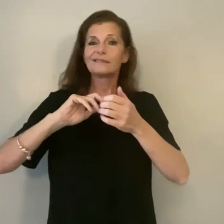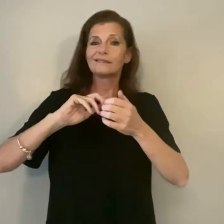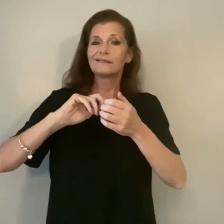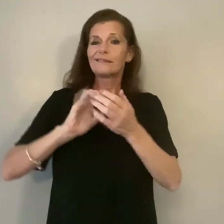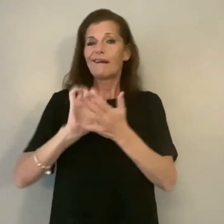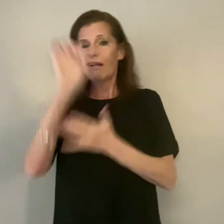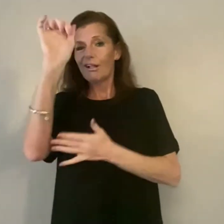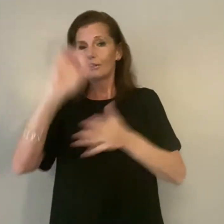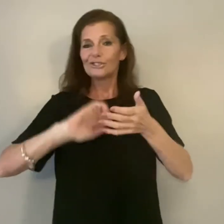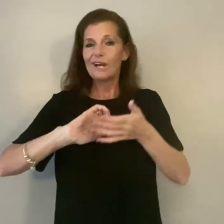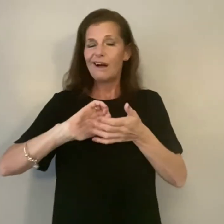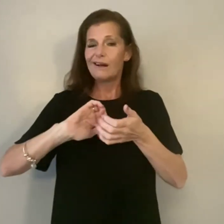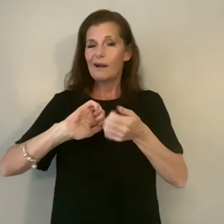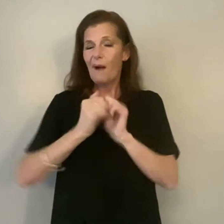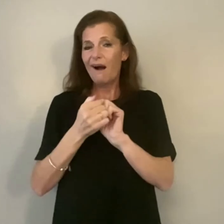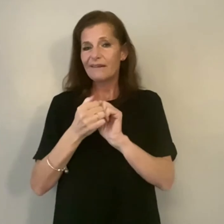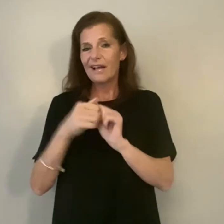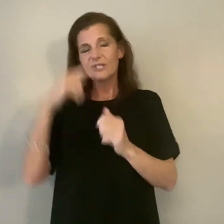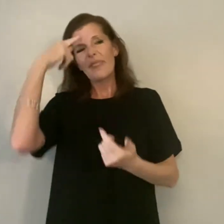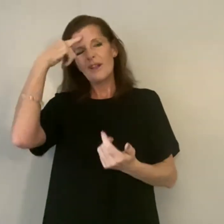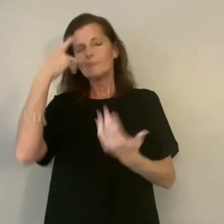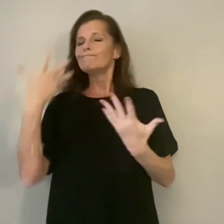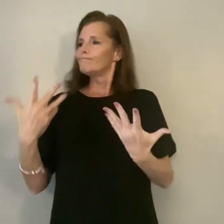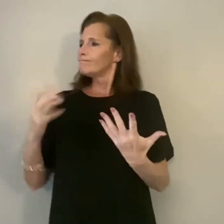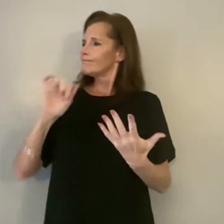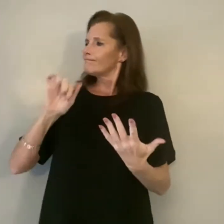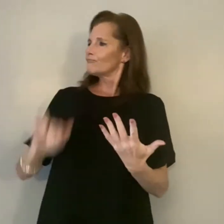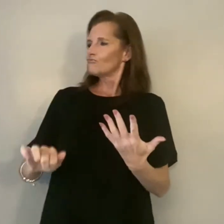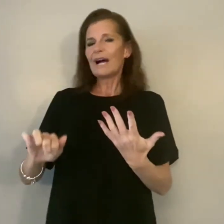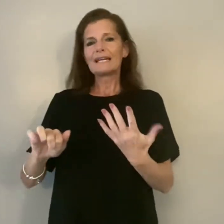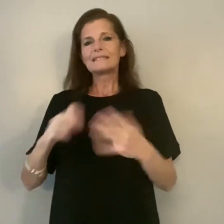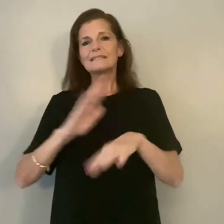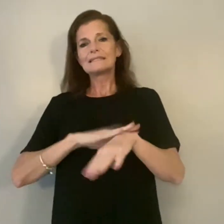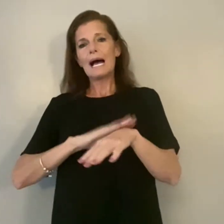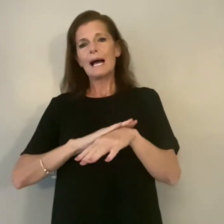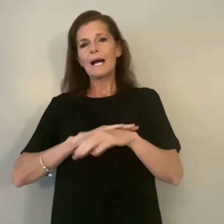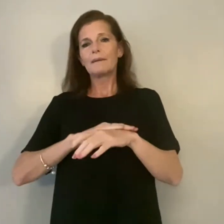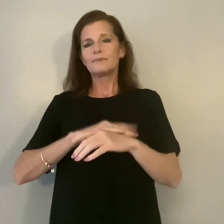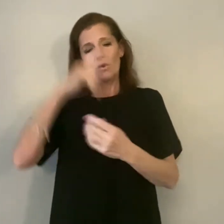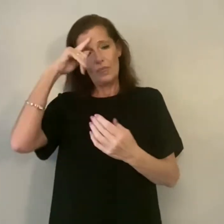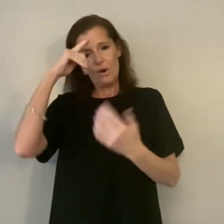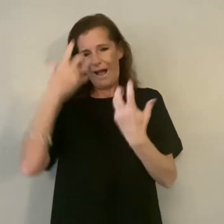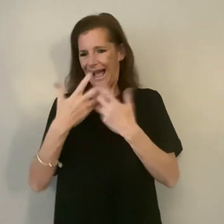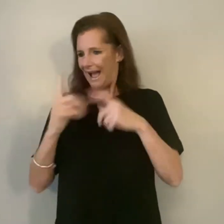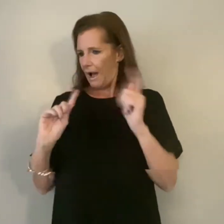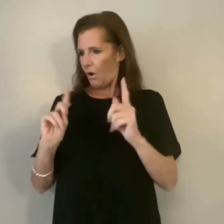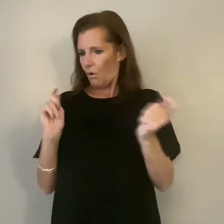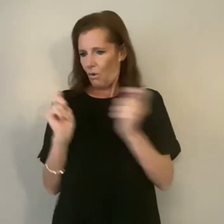We decided now is the time to constitute in our own right. And the vehicle we chose was to become a charity.